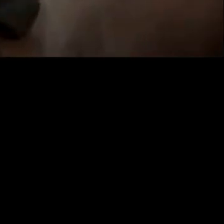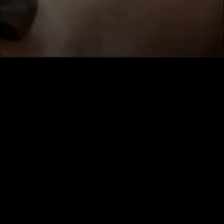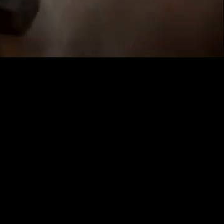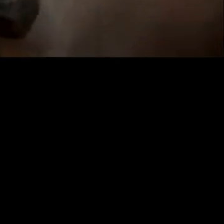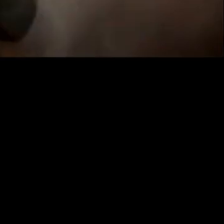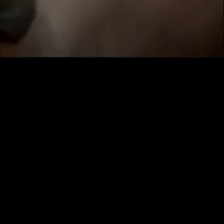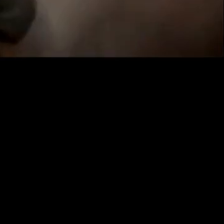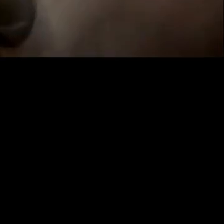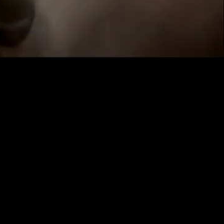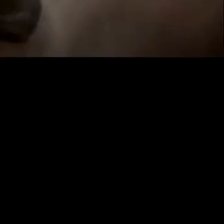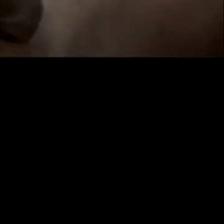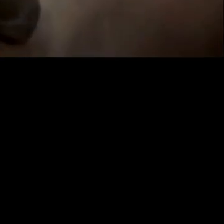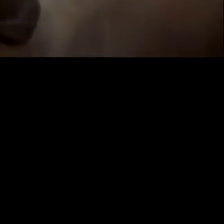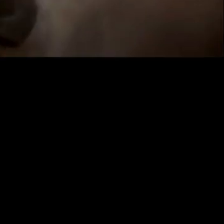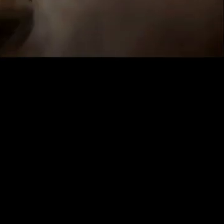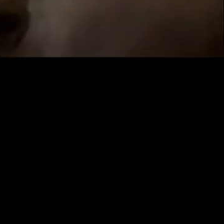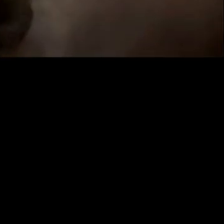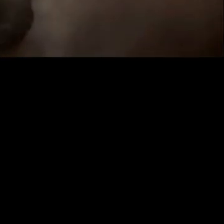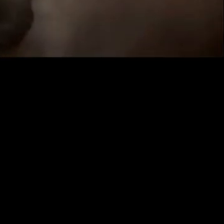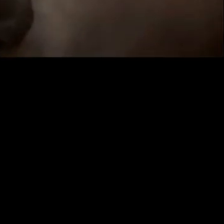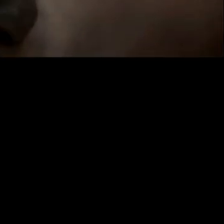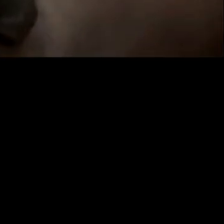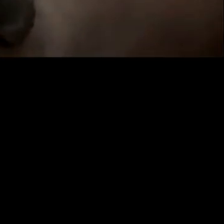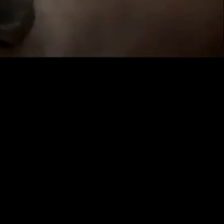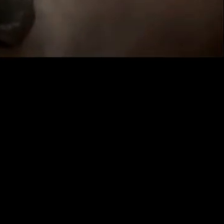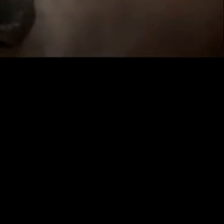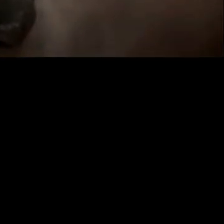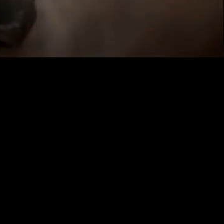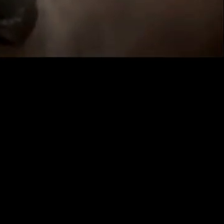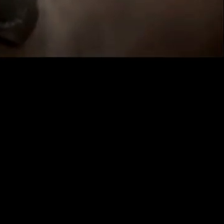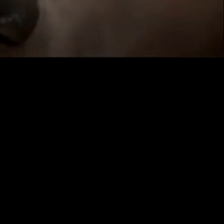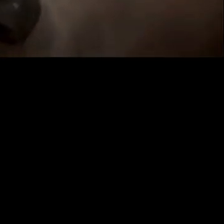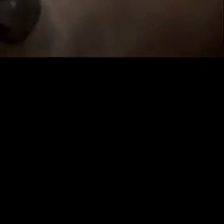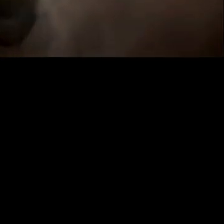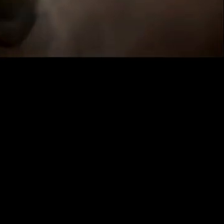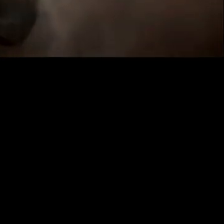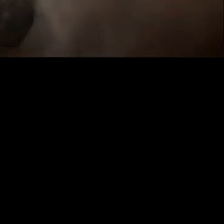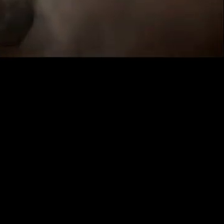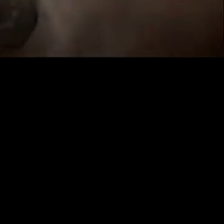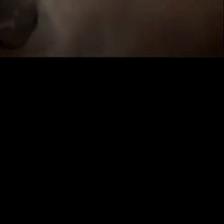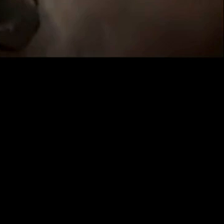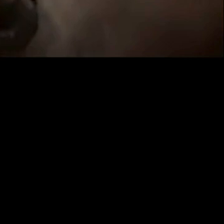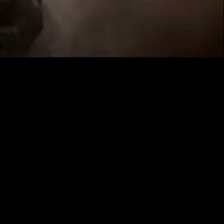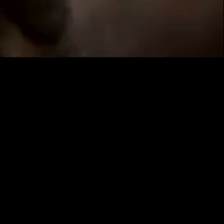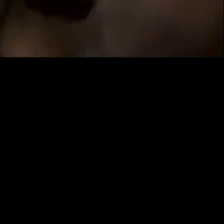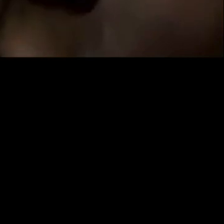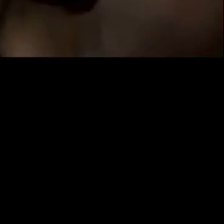much. Again, for those of you who asked questions that have not yet been answered, we're going to forward those to Dr